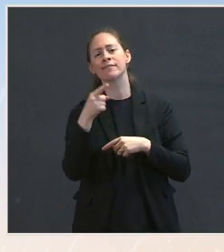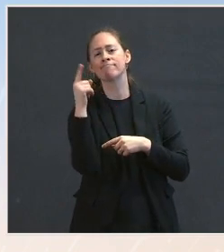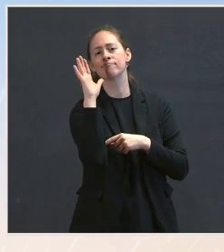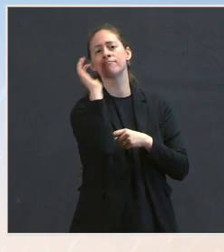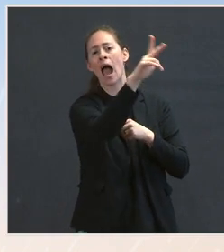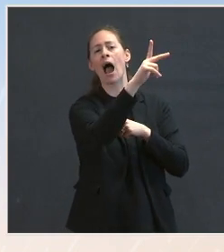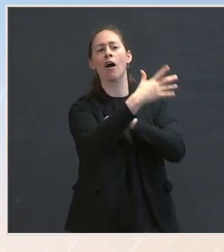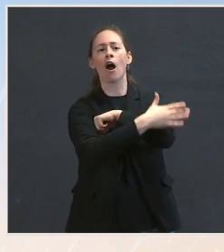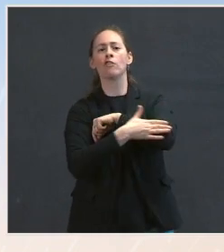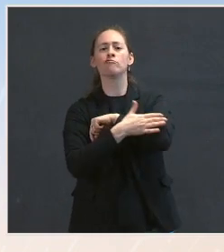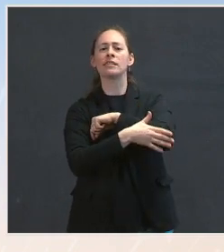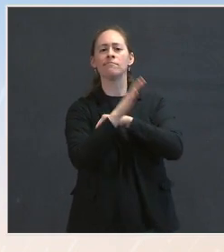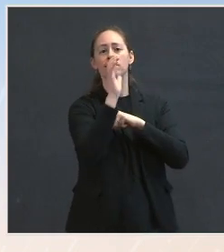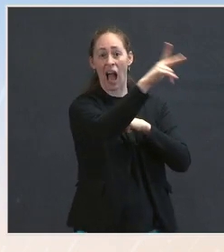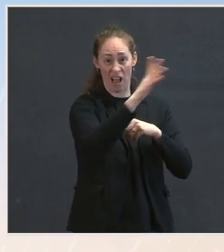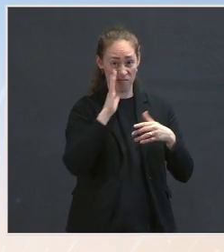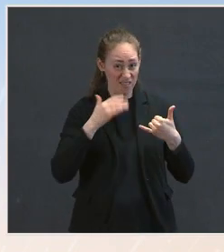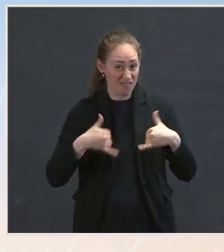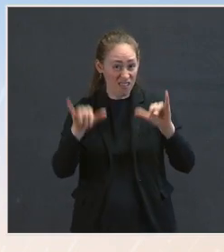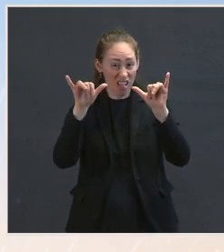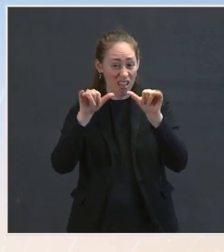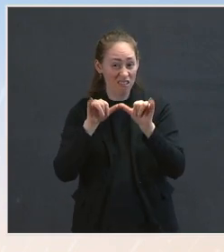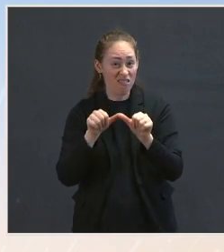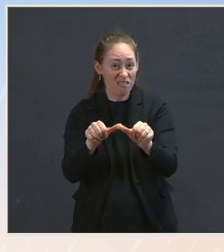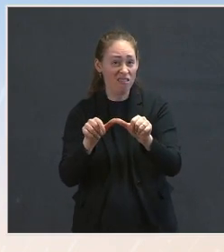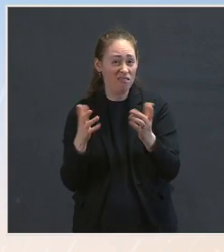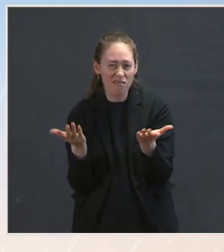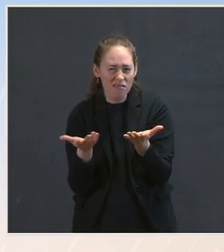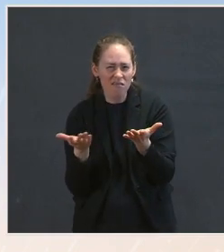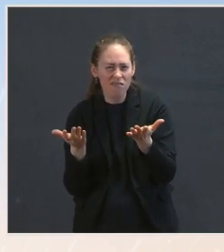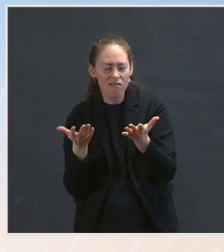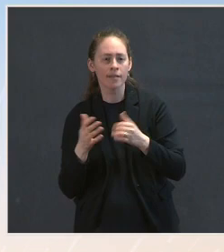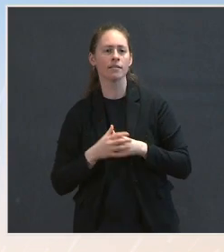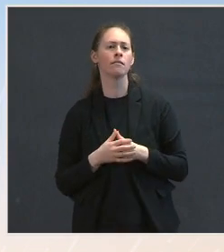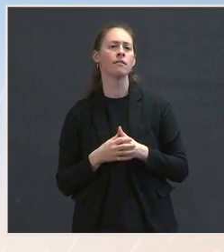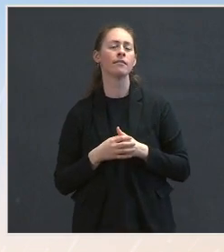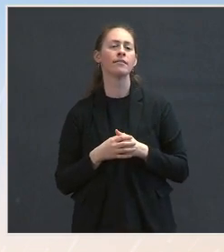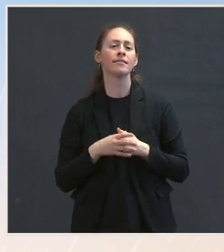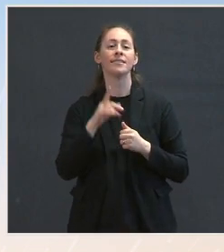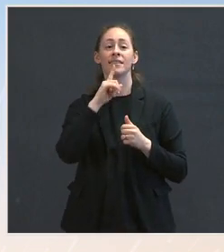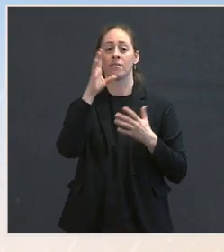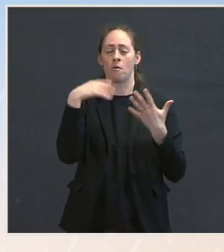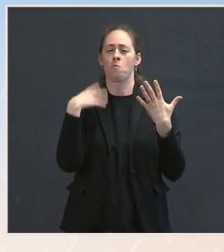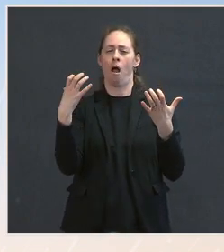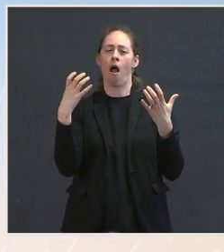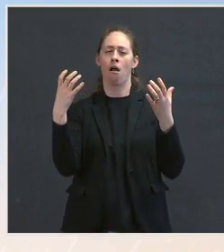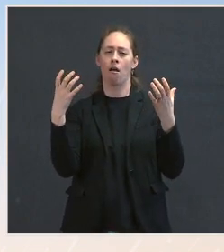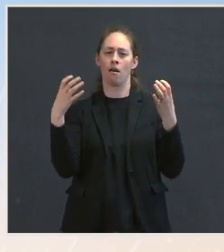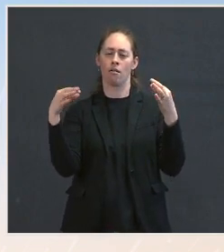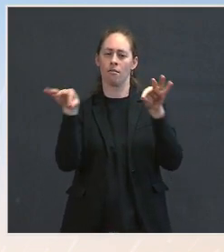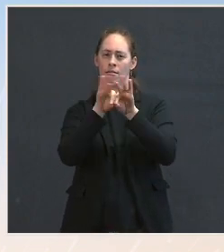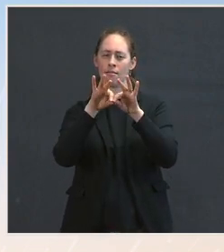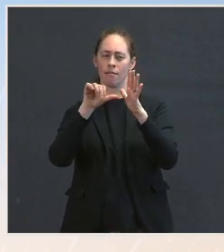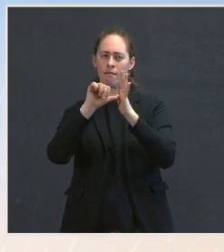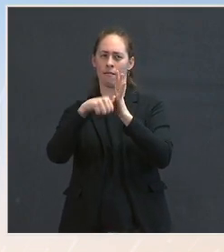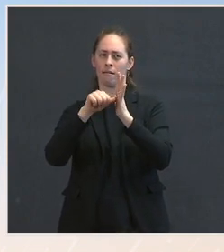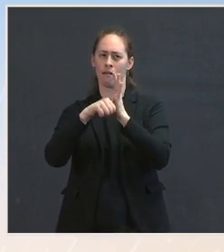Ms. Psaki: Well, let me first say a couple of things about this, because we haven't talked about this in the last couple of days.